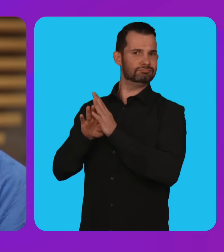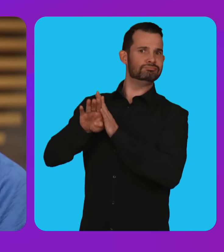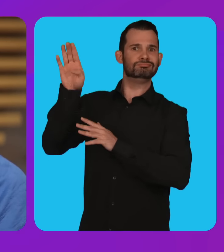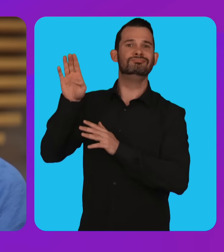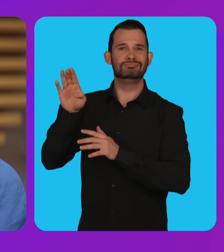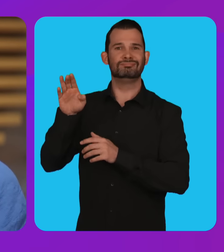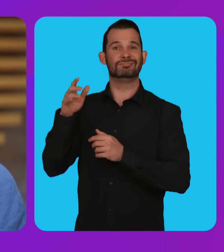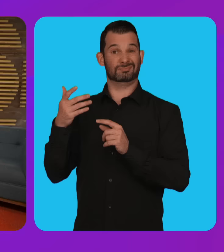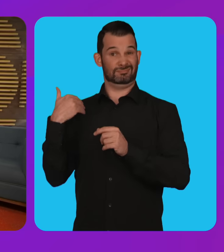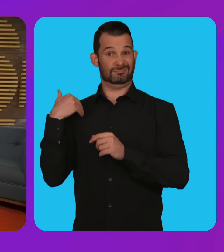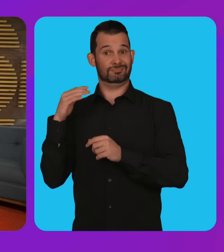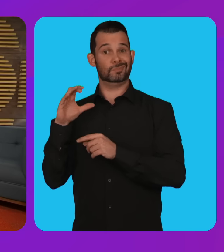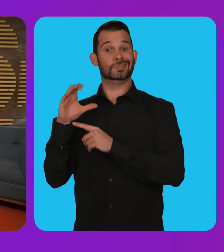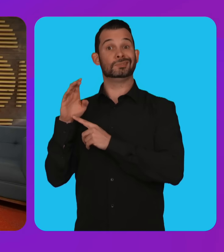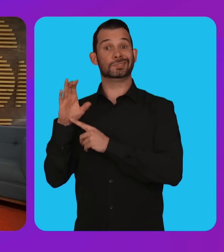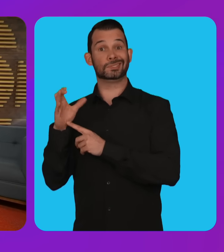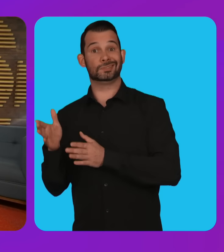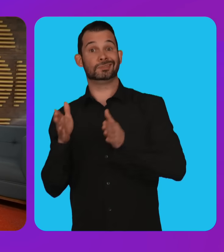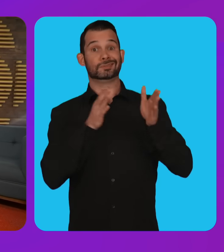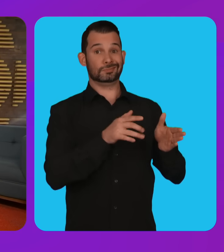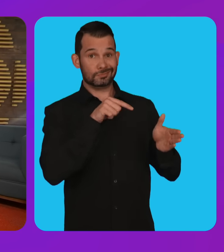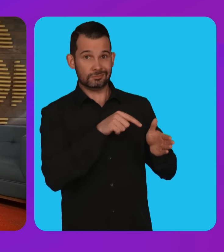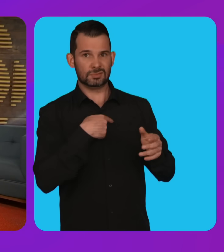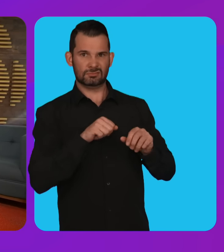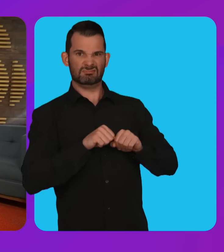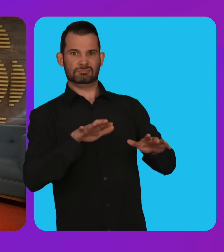from New Brunswick. And on the CBC side, this year we